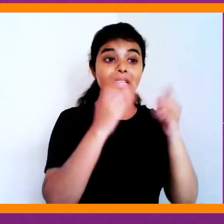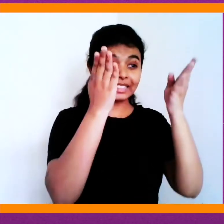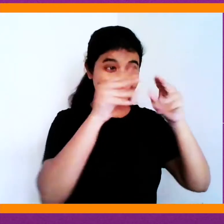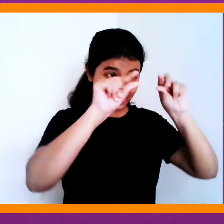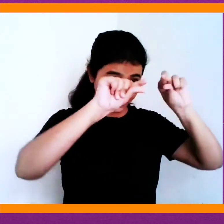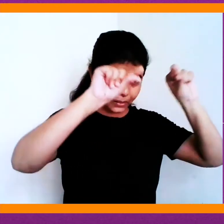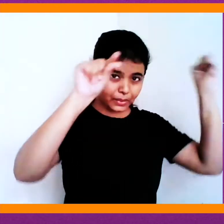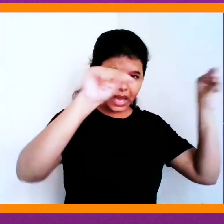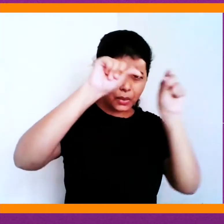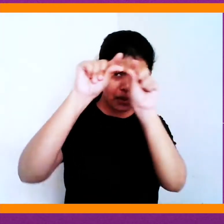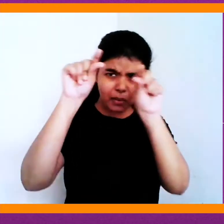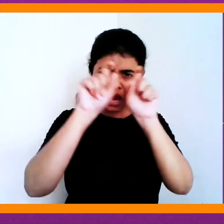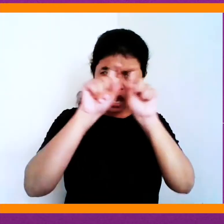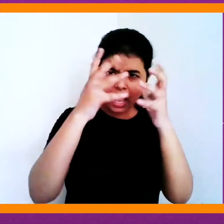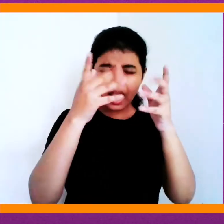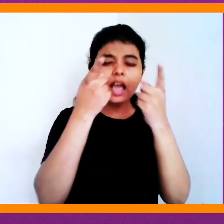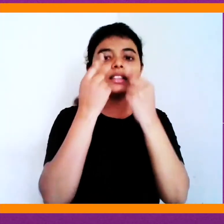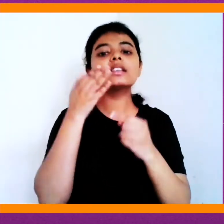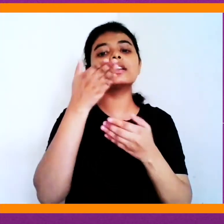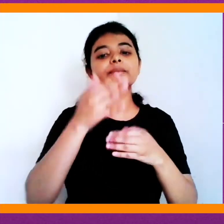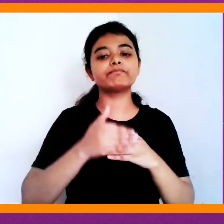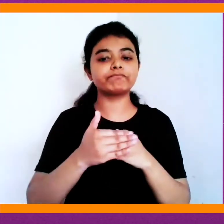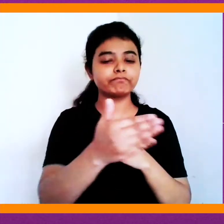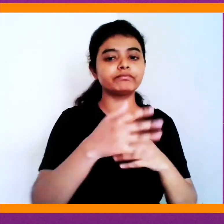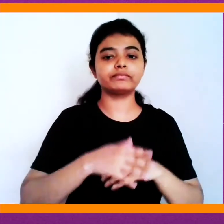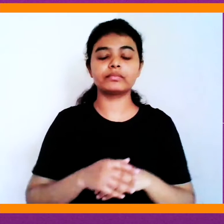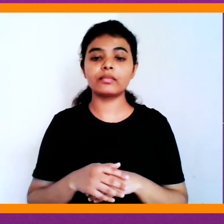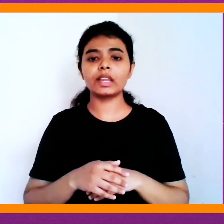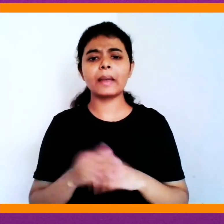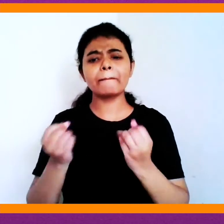we also do additionally a tube test which is to check that her tubes are clear